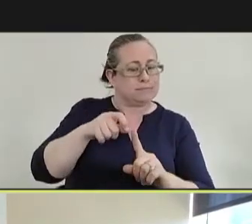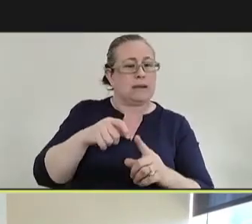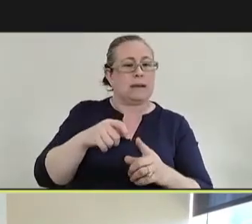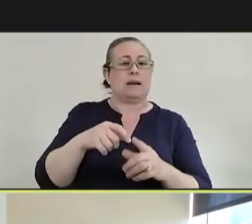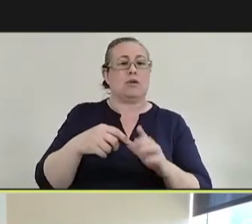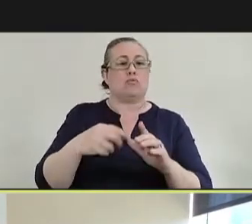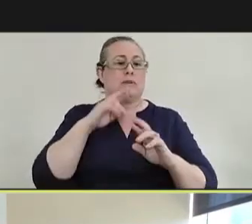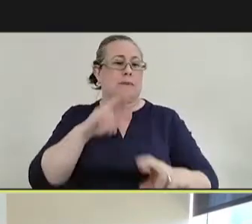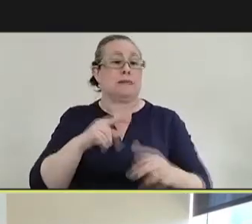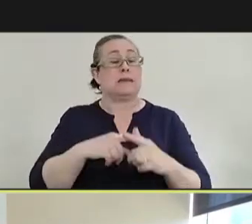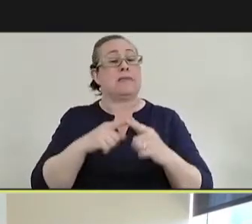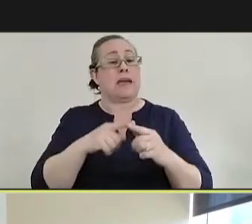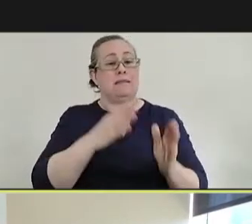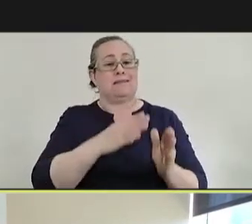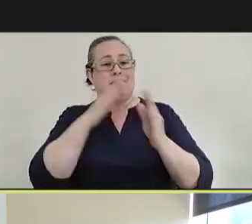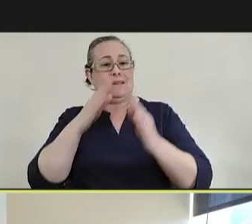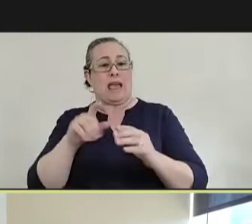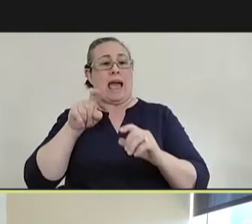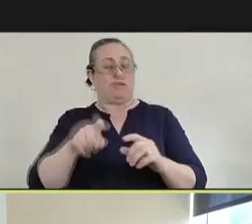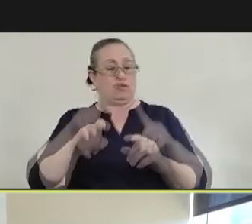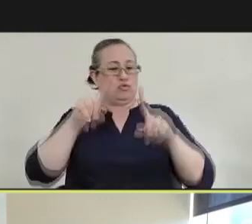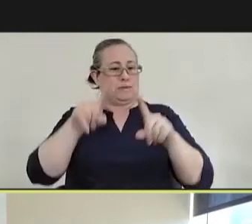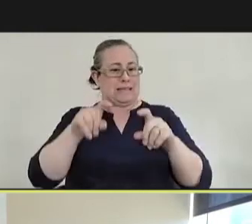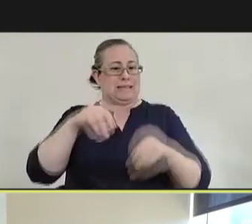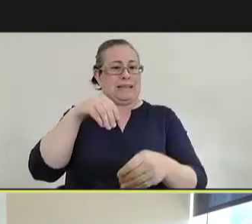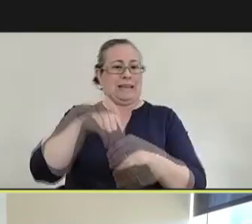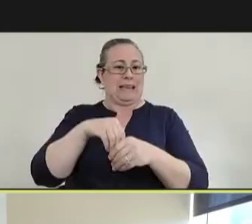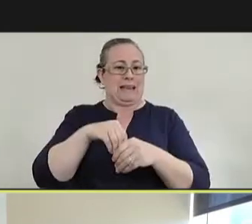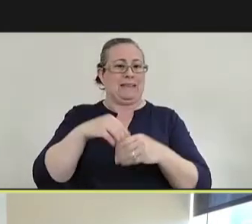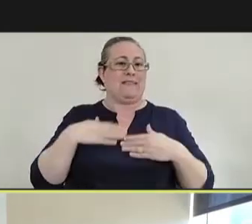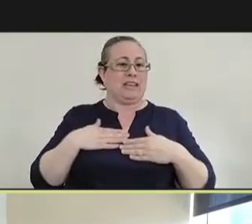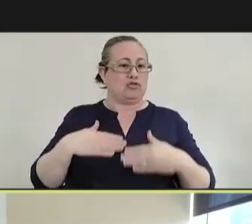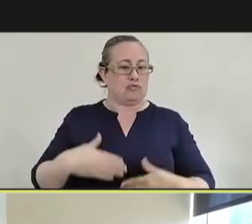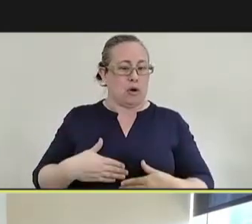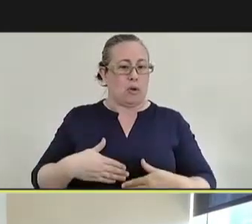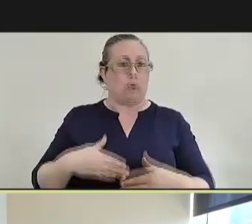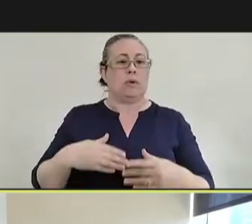must test these in in vitro experiments to assess the various properties of the vaccine candidates,